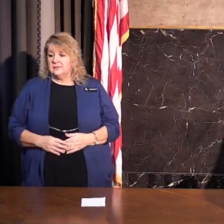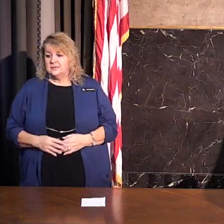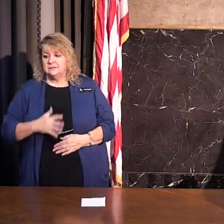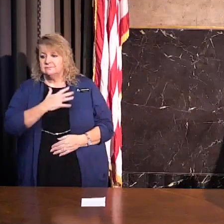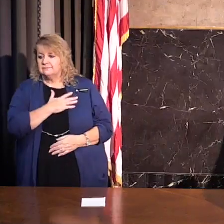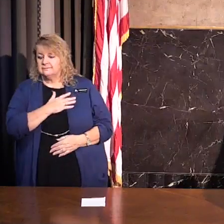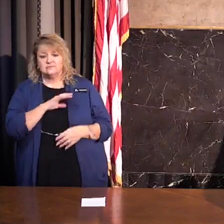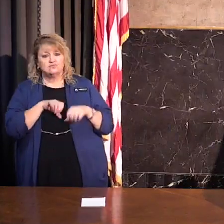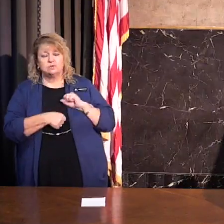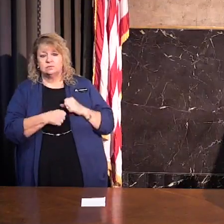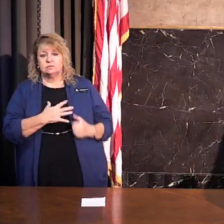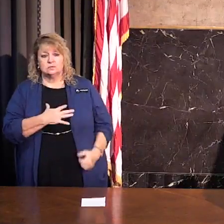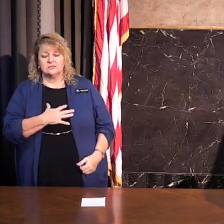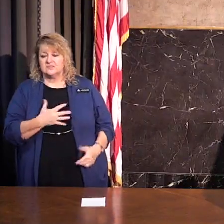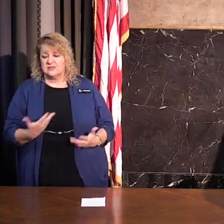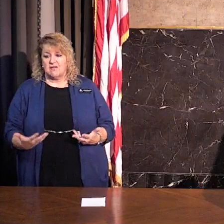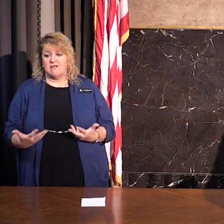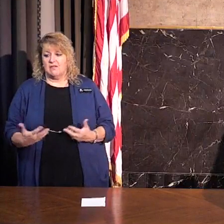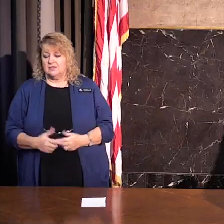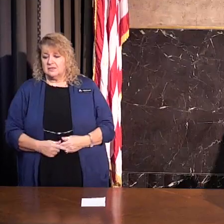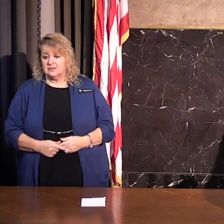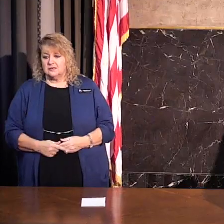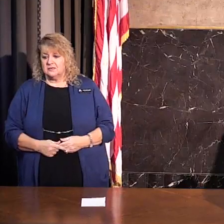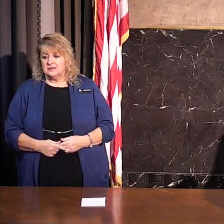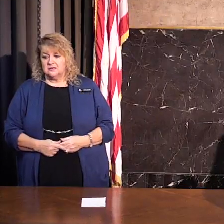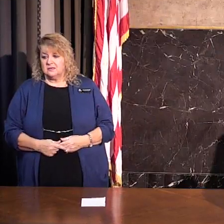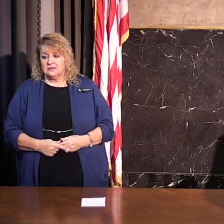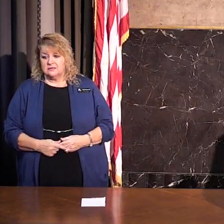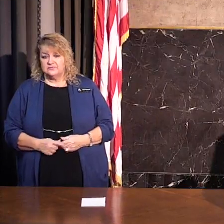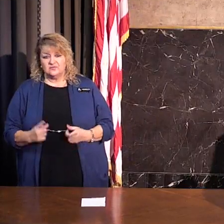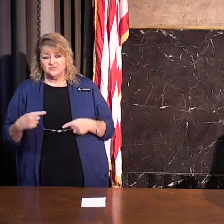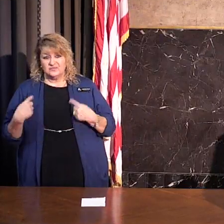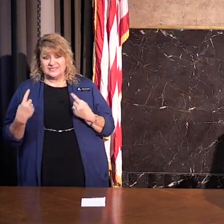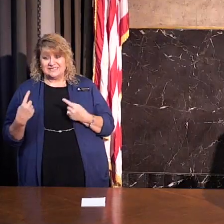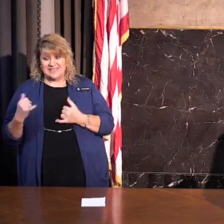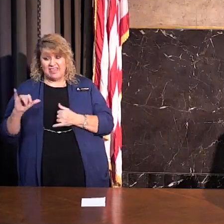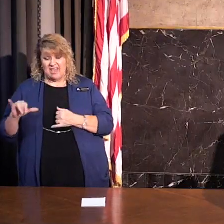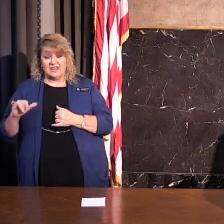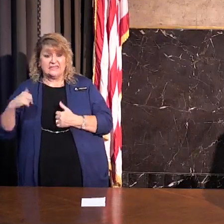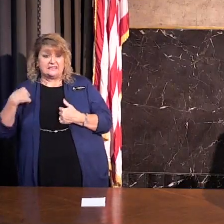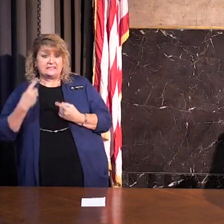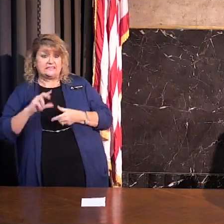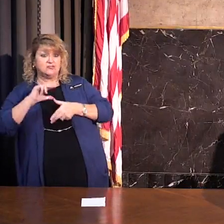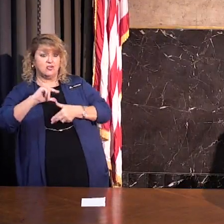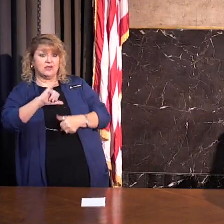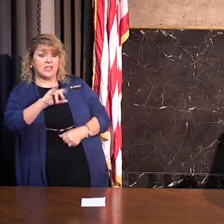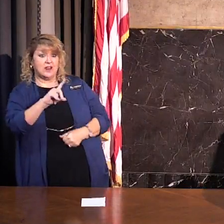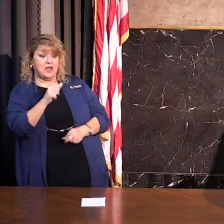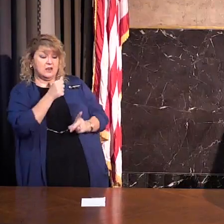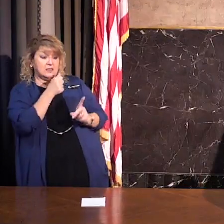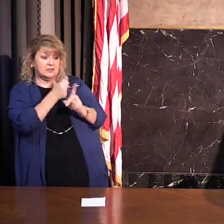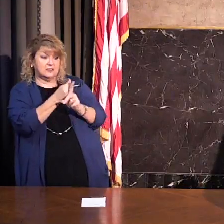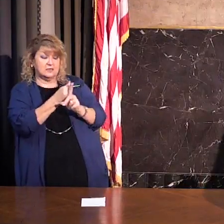unfortunate and regrettable. Um since hurricane Ida made